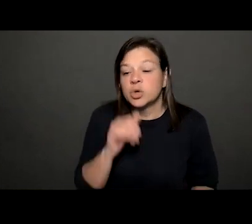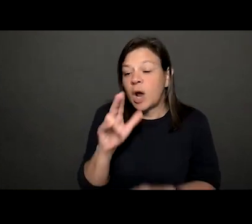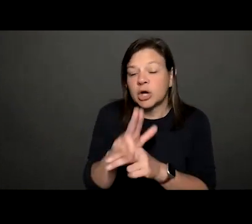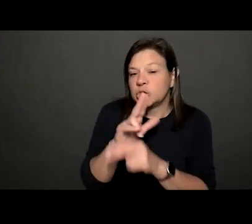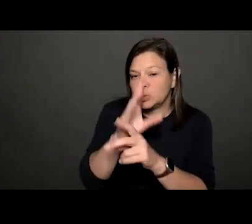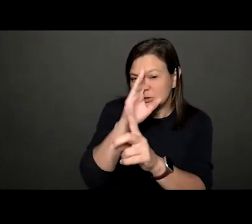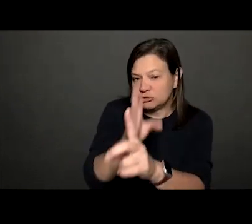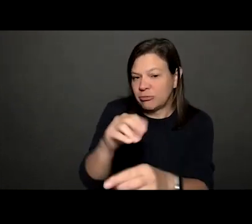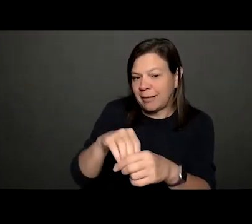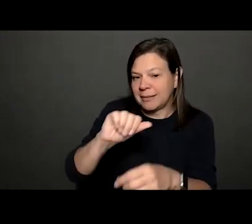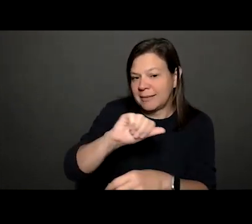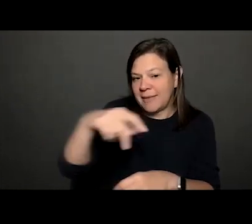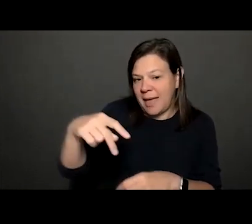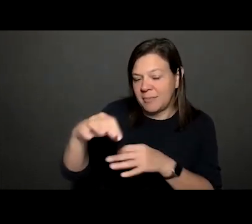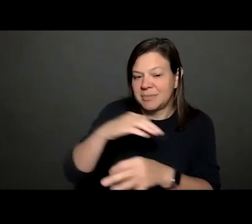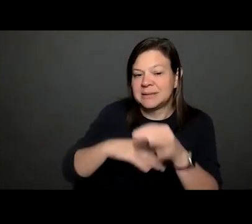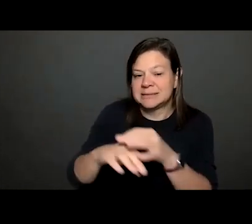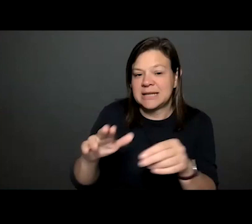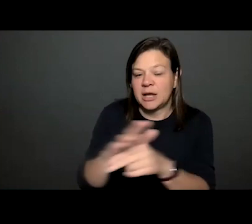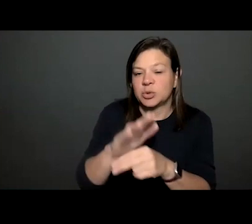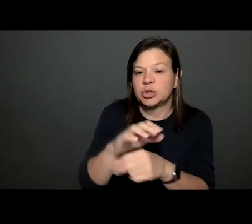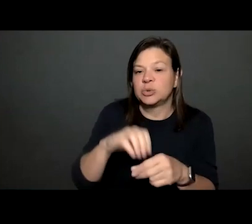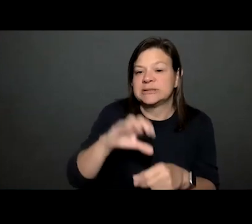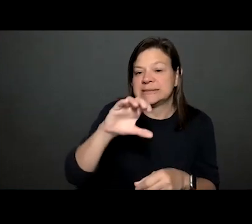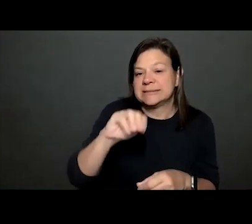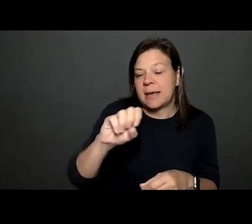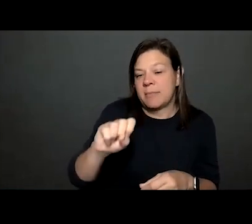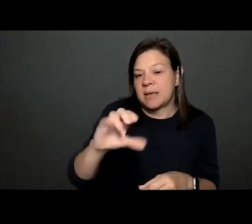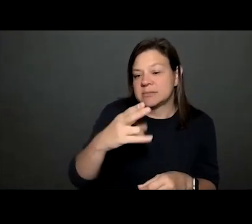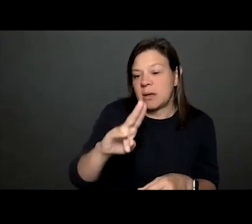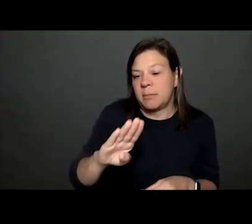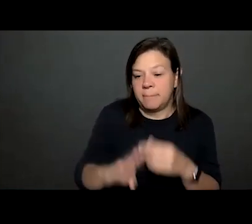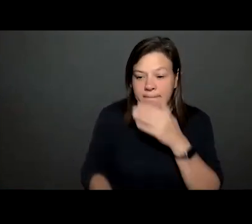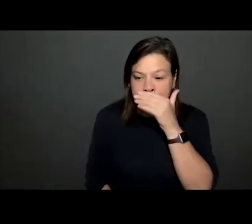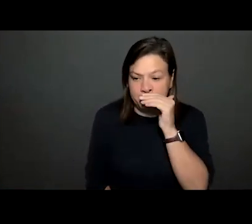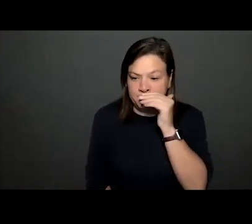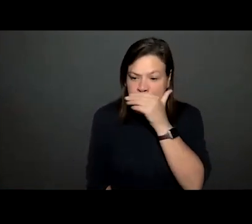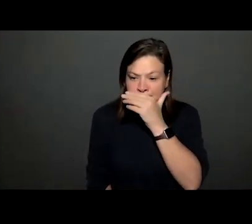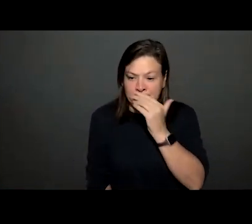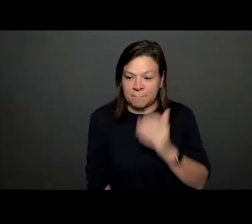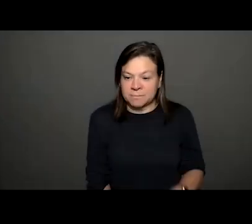WHAT WE'RE GOING TO DO IS USE WITHIN CMS HUB. ALL RIGHT.